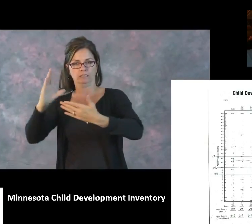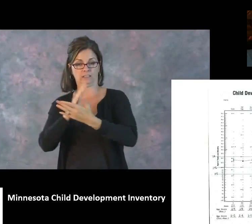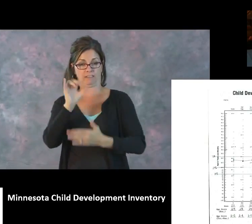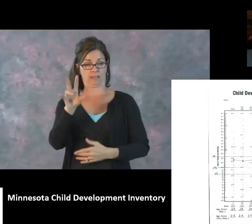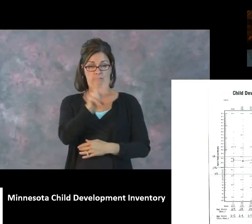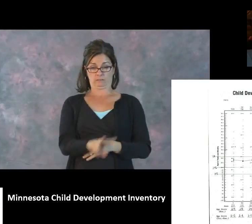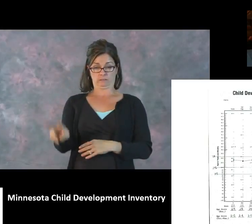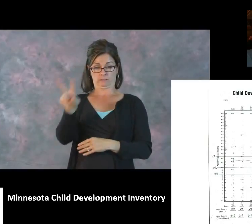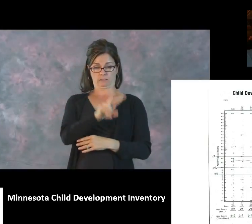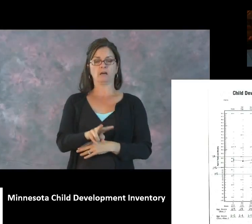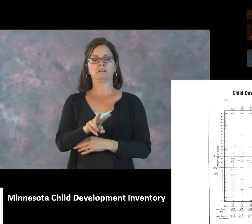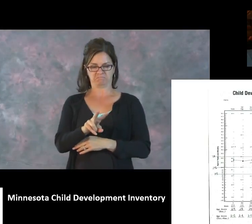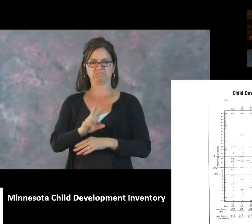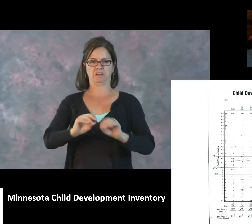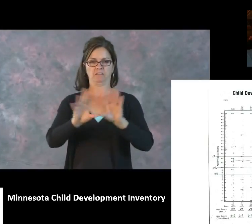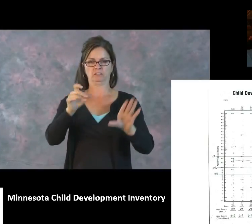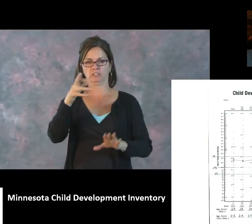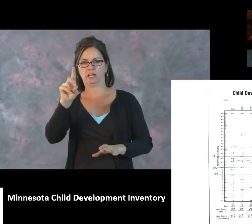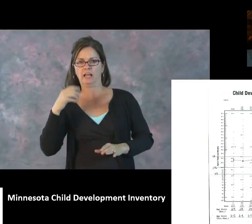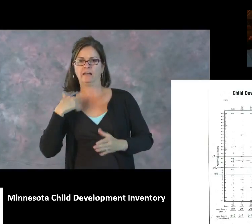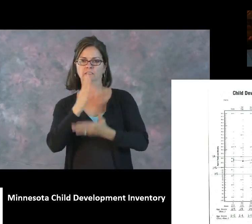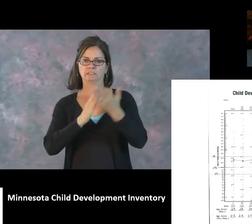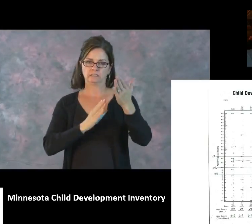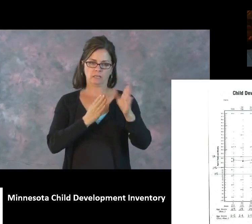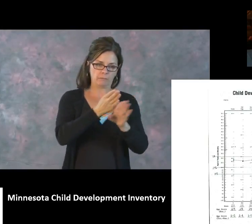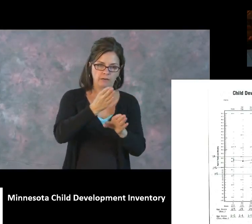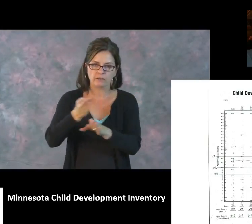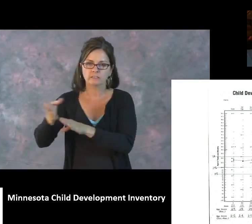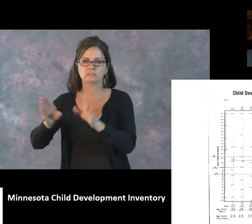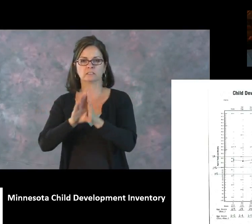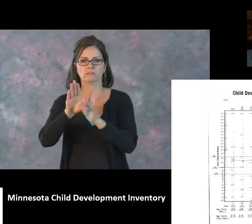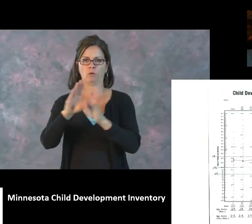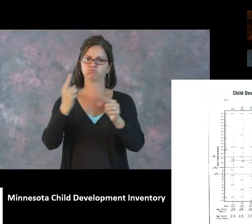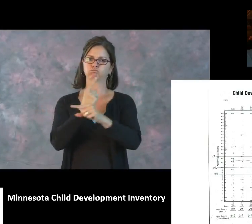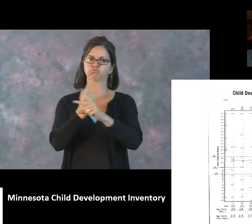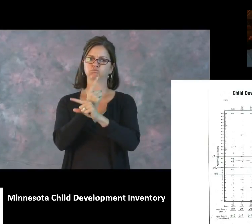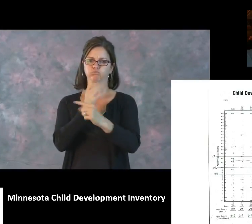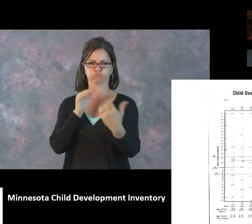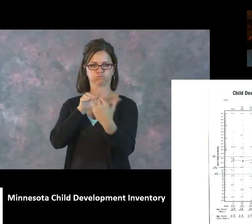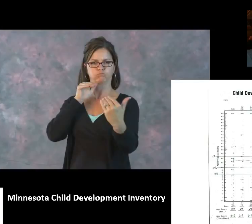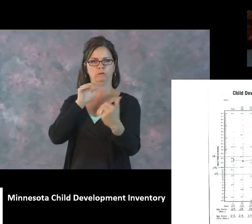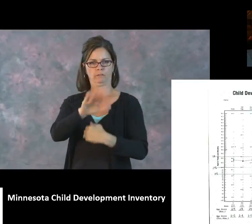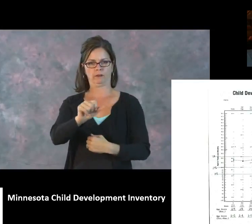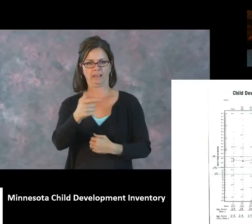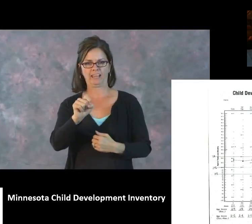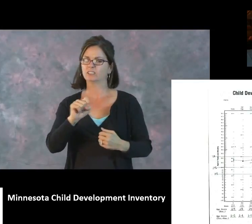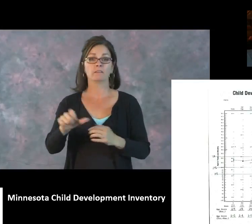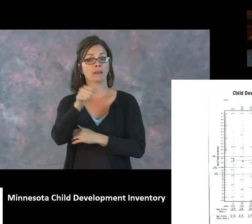has some areas the development where they're functioning as they should be for their age and other areas where they're falling below